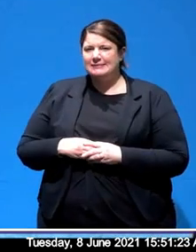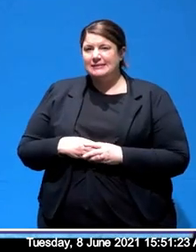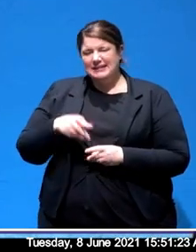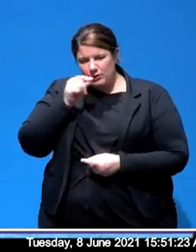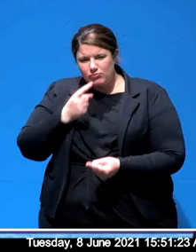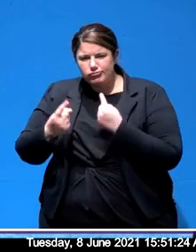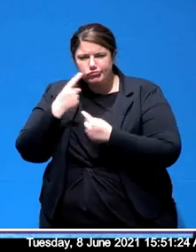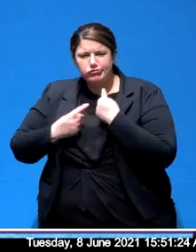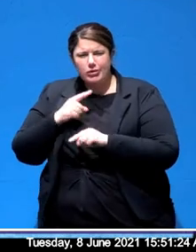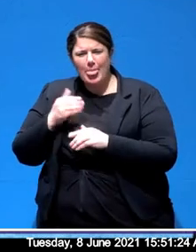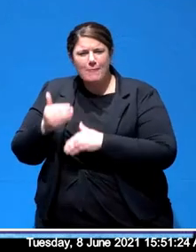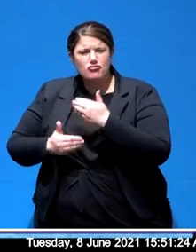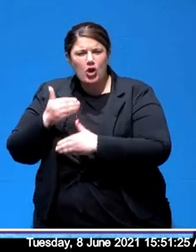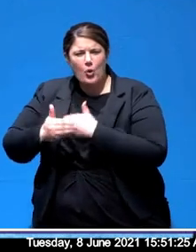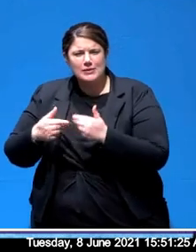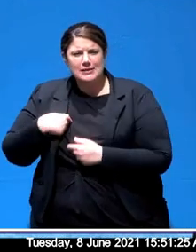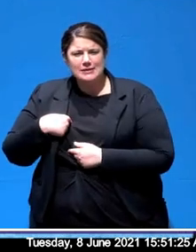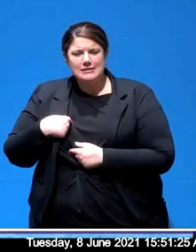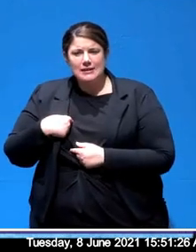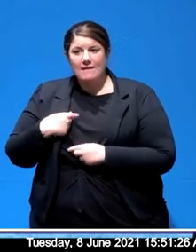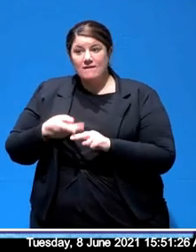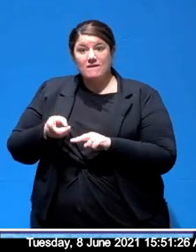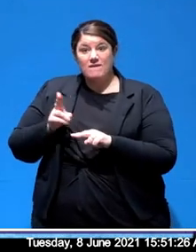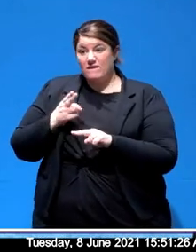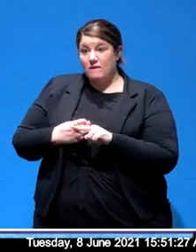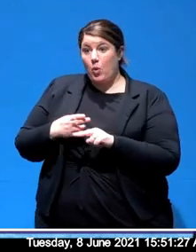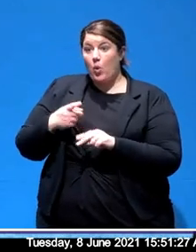processes in place for people with informal arrangements like Daniel?